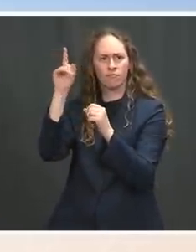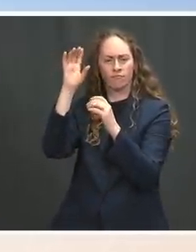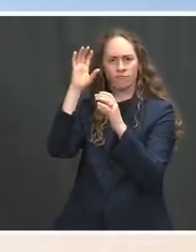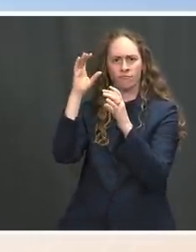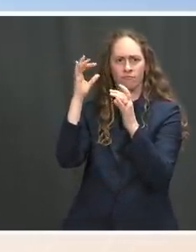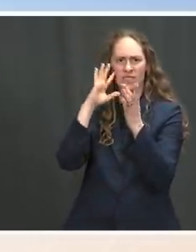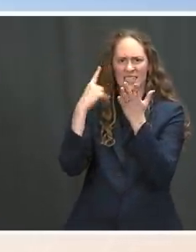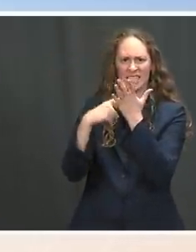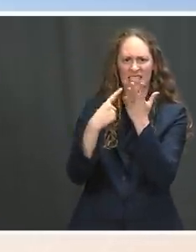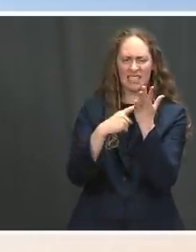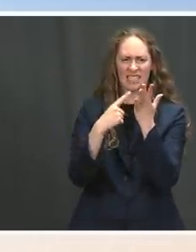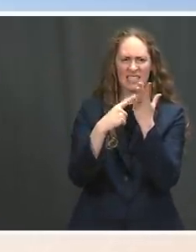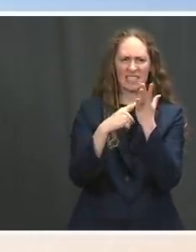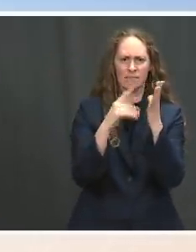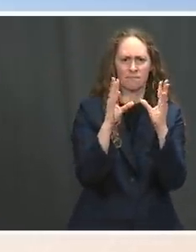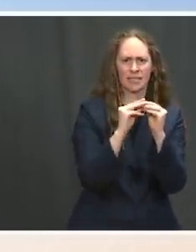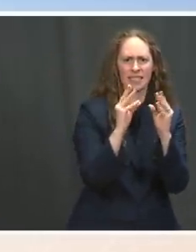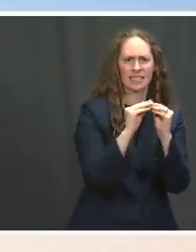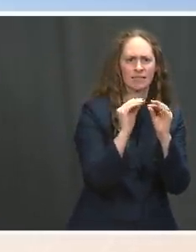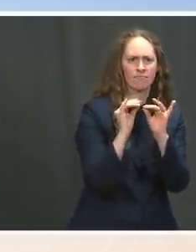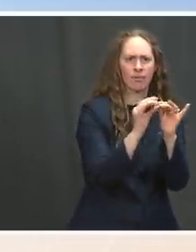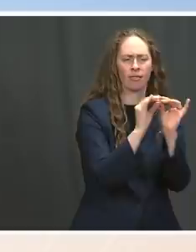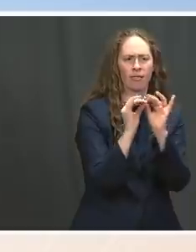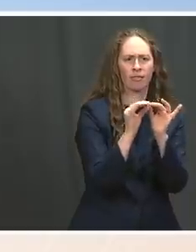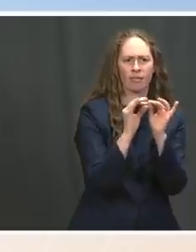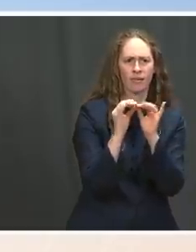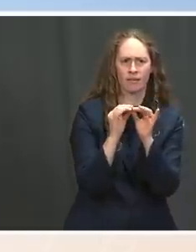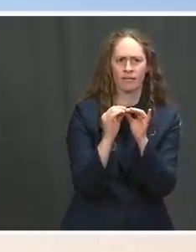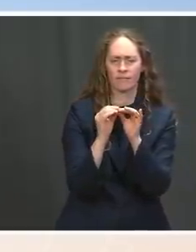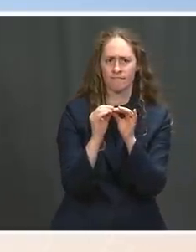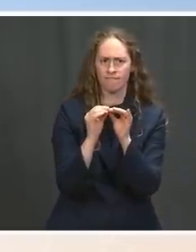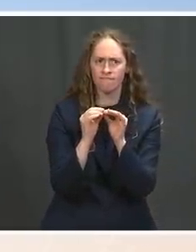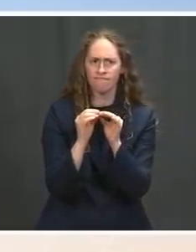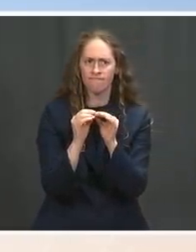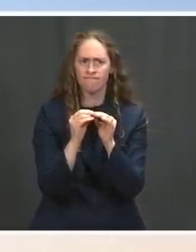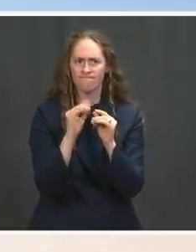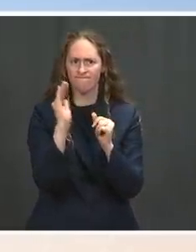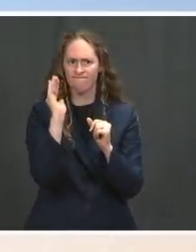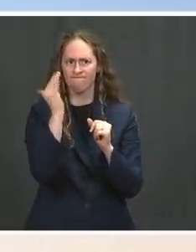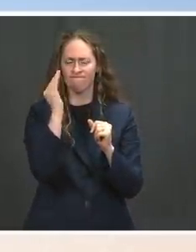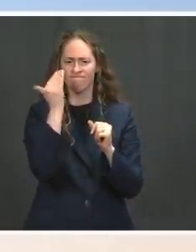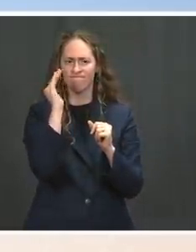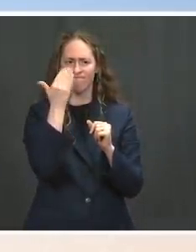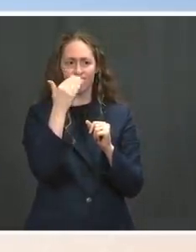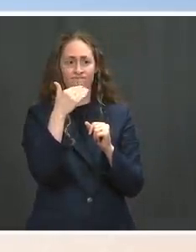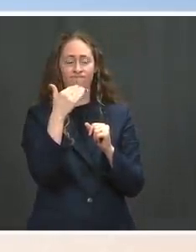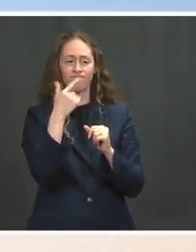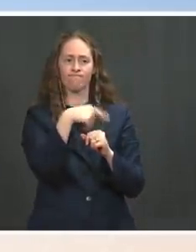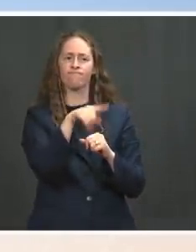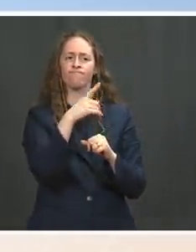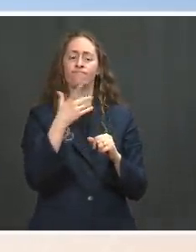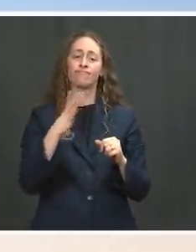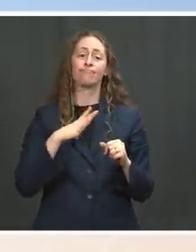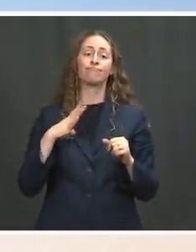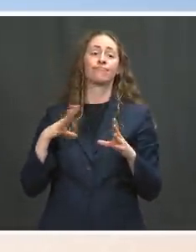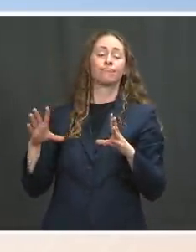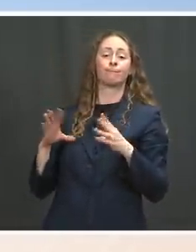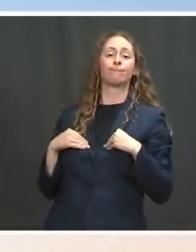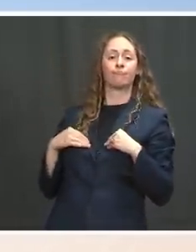I guess, what does the White House -- what do you say to that? And then, how would you pay for this if you're not going to pay with -- via tax cuts? Ms. Psaki: Well, I think that question is more --